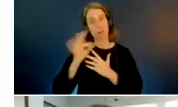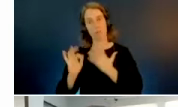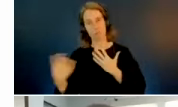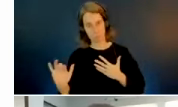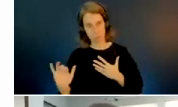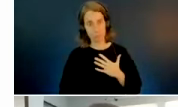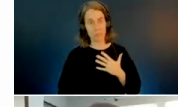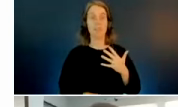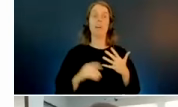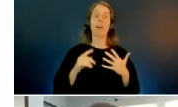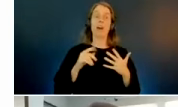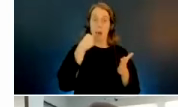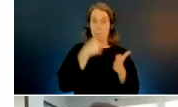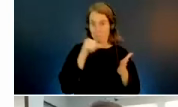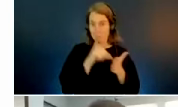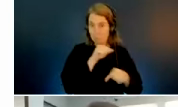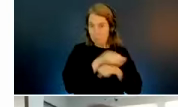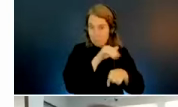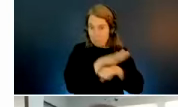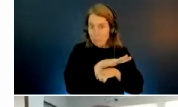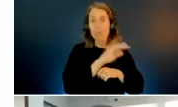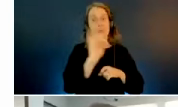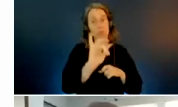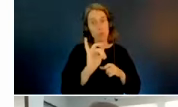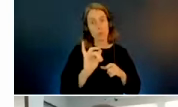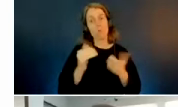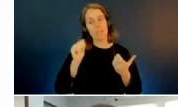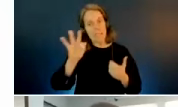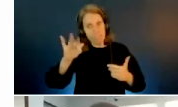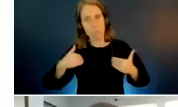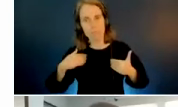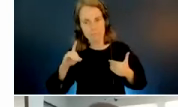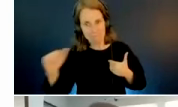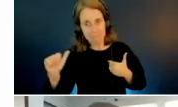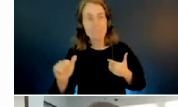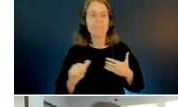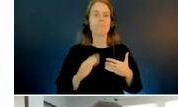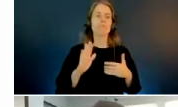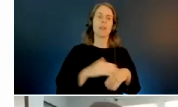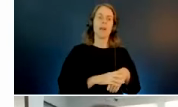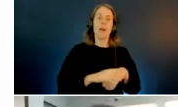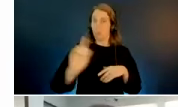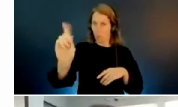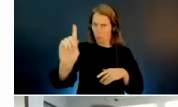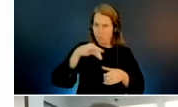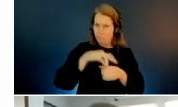Where will i vote? um finding your precinct is um something that is often challenging